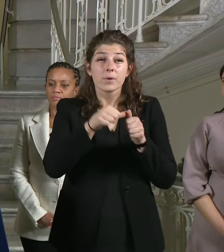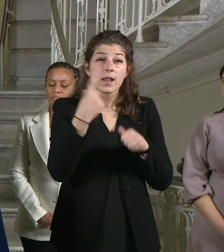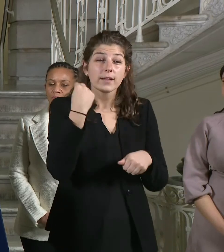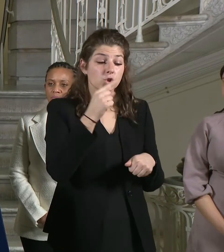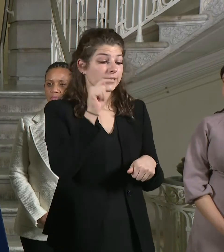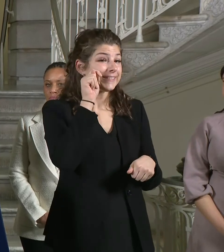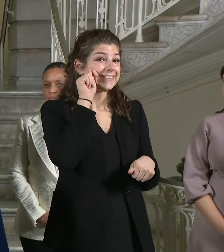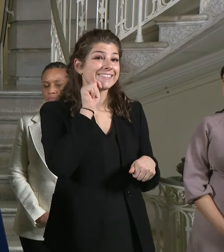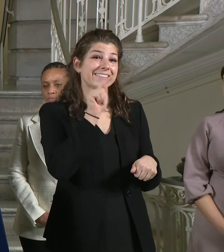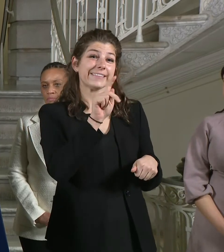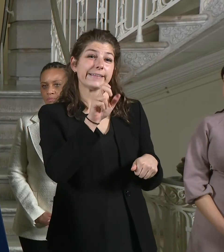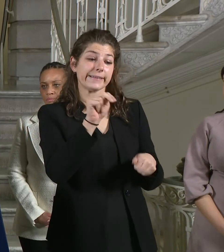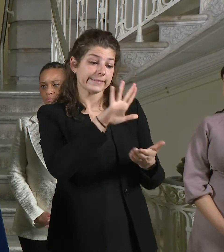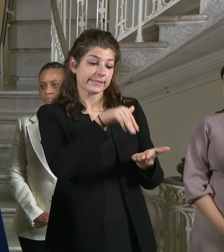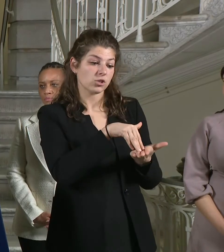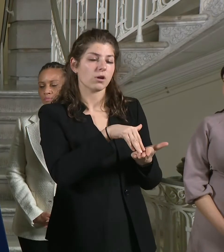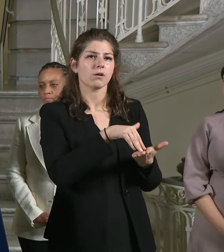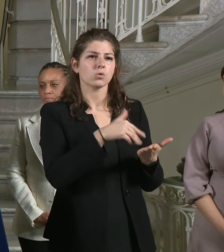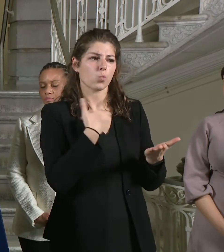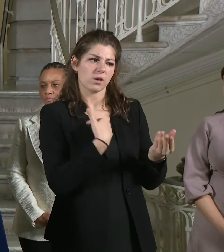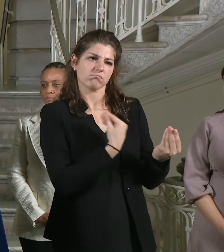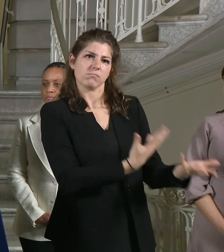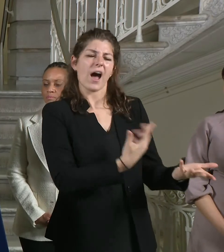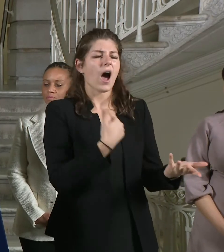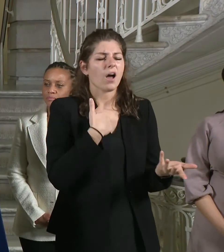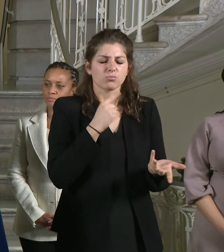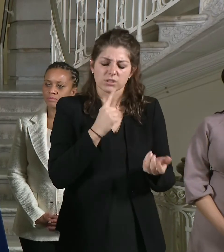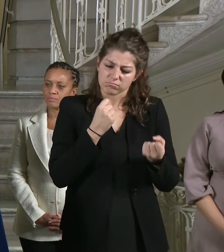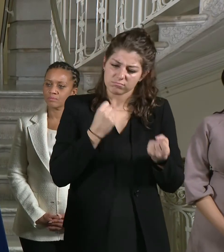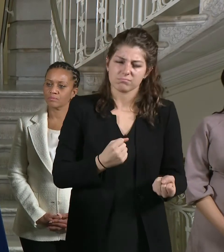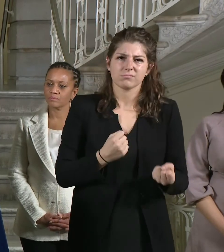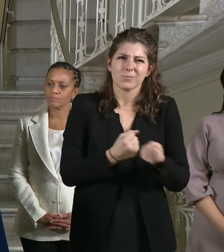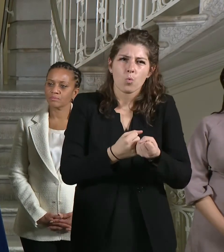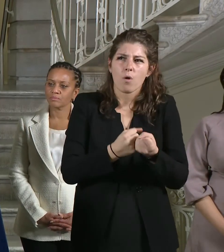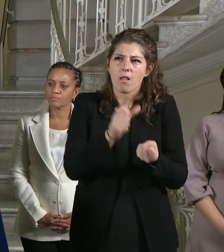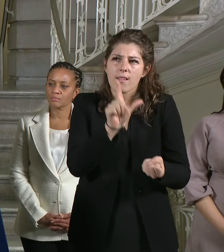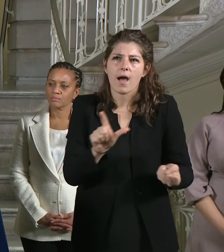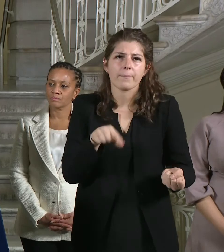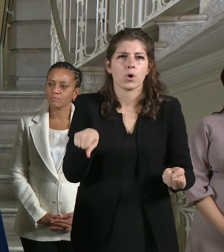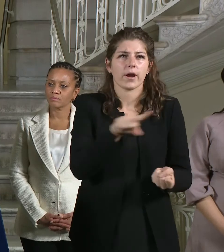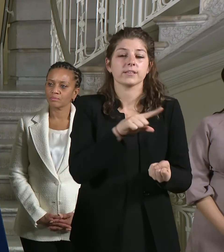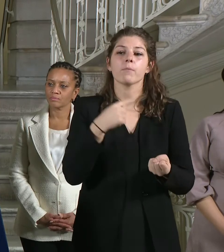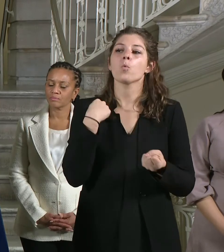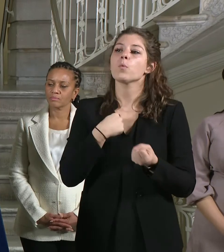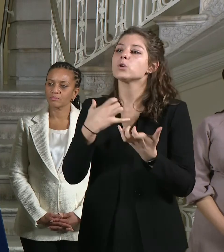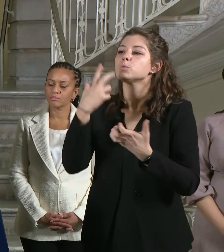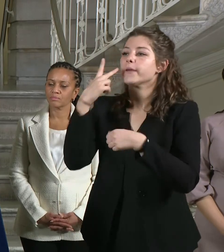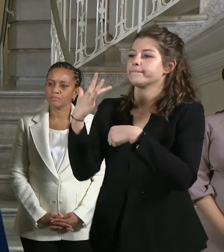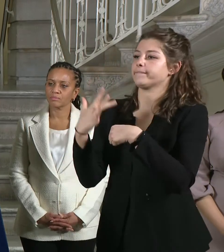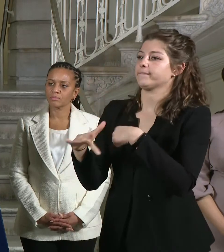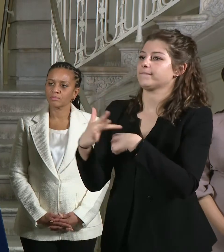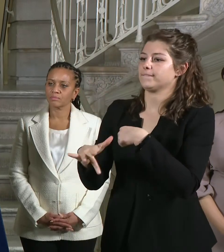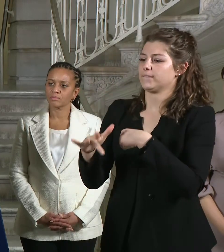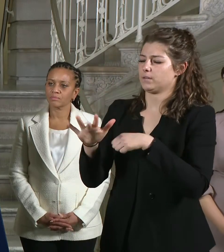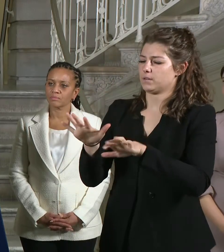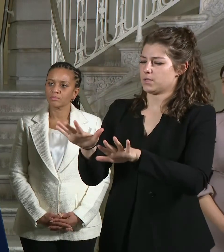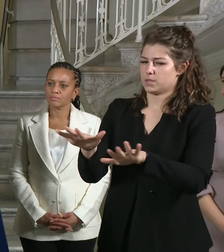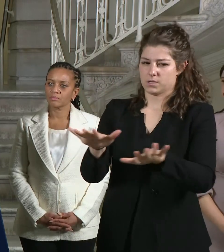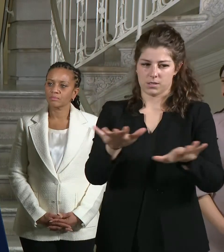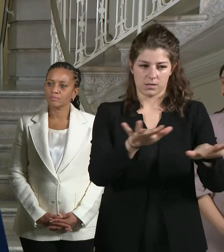MY CAPITAL DOLLARS. WHAT WE DID LAST YEAR -- I'M A BIG BELIEVER IN